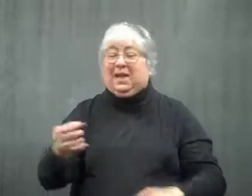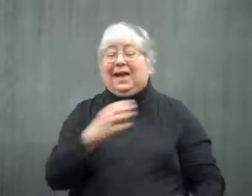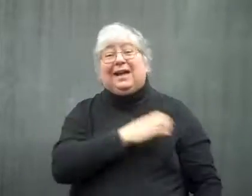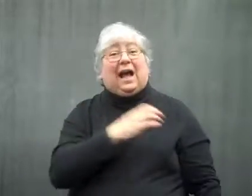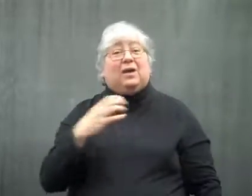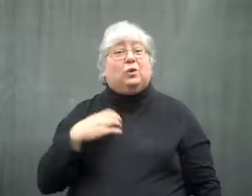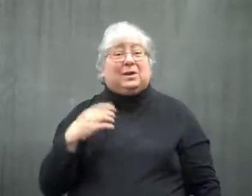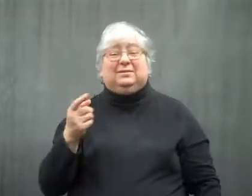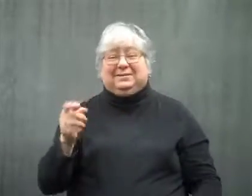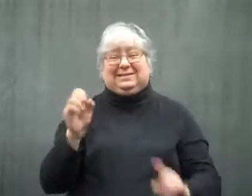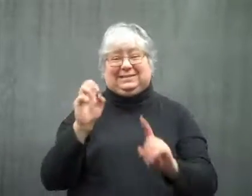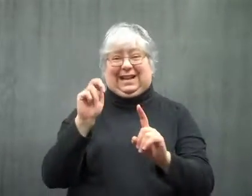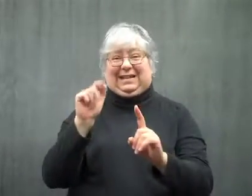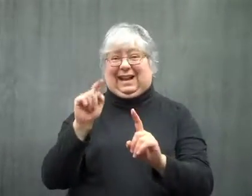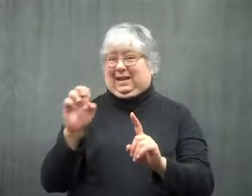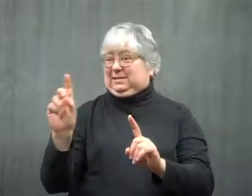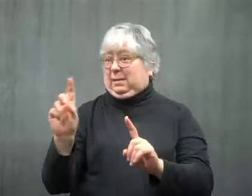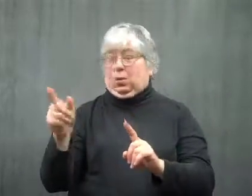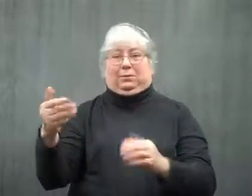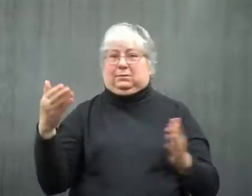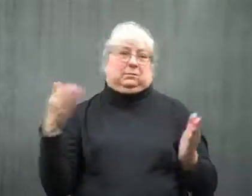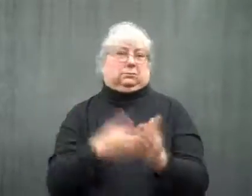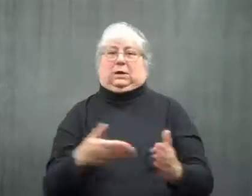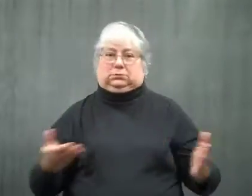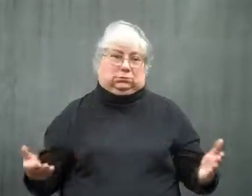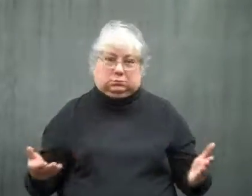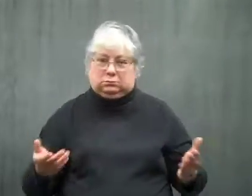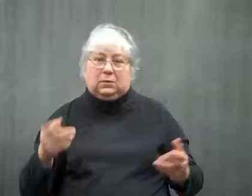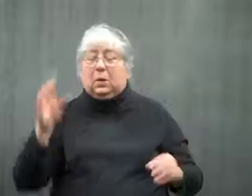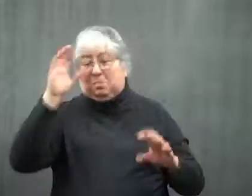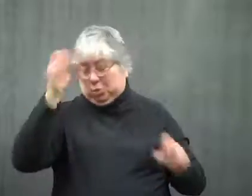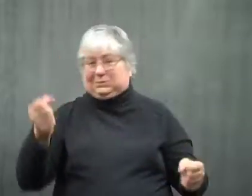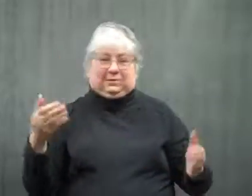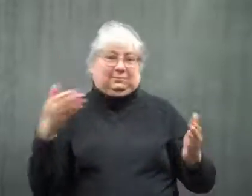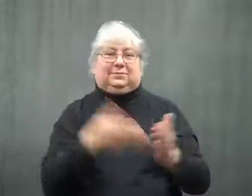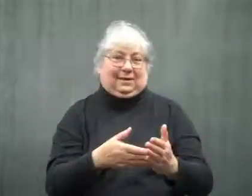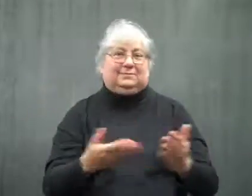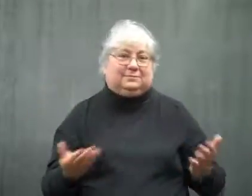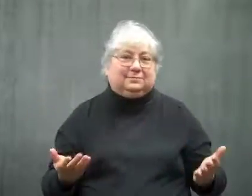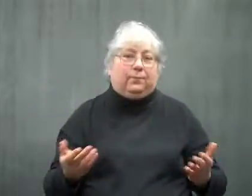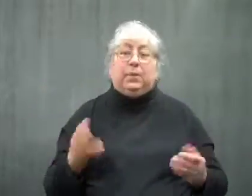In Congress, the Democratic Senate is opposed to that, as is the President.